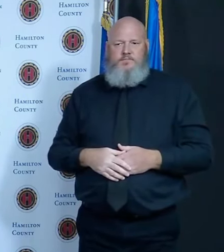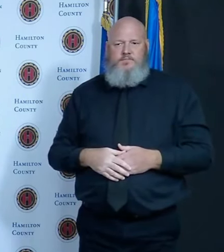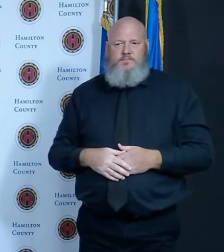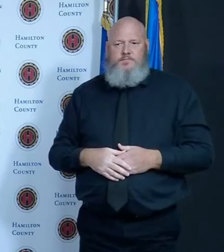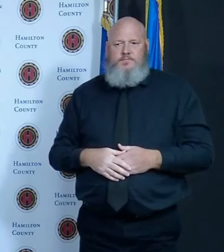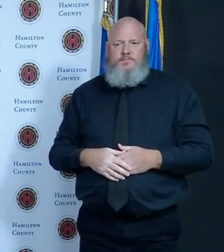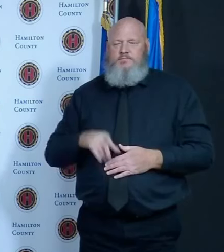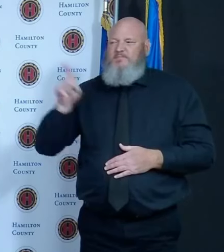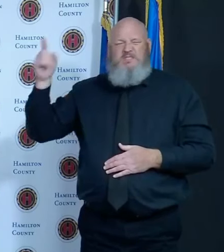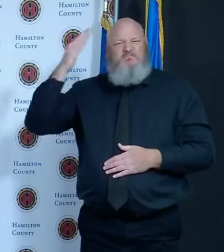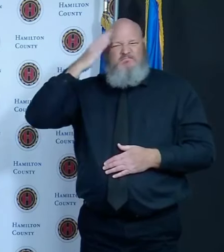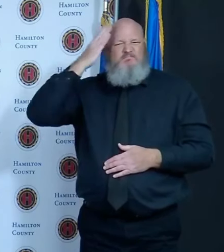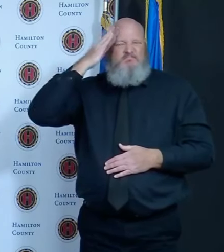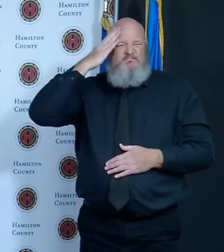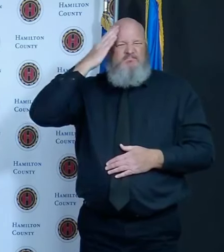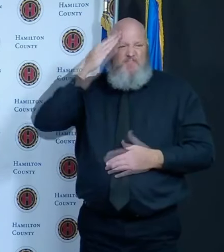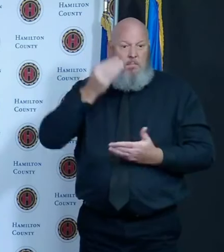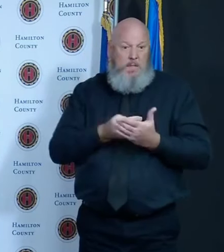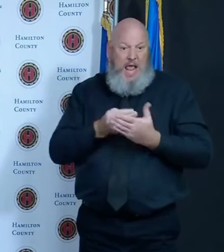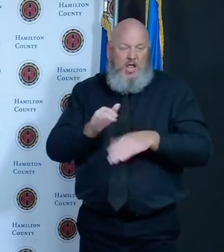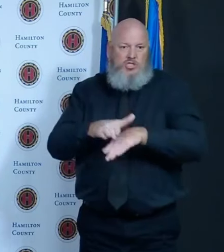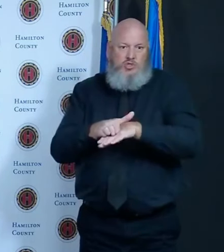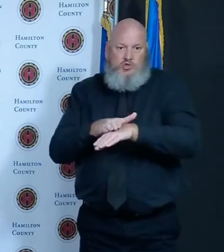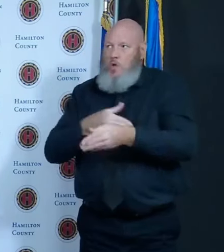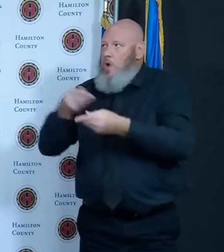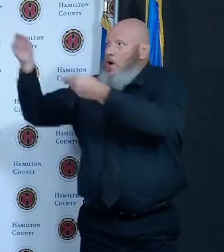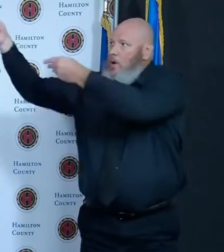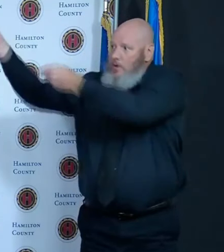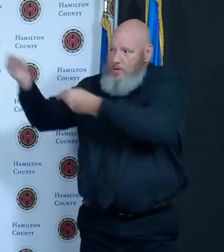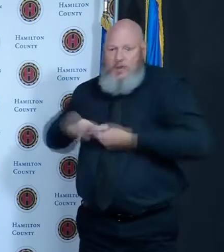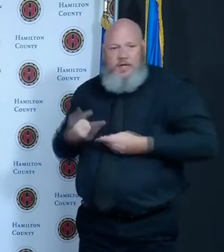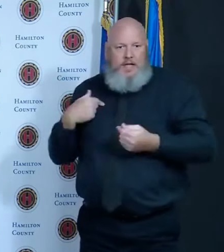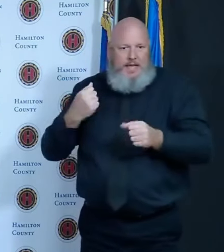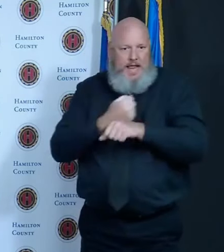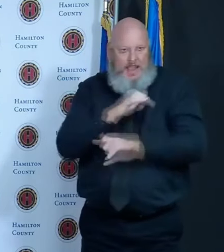needs to be more of it because of the volume so I just do want to note that we